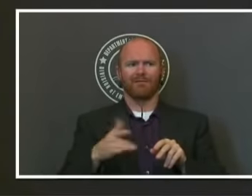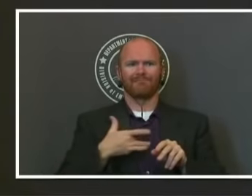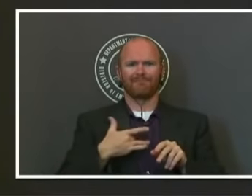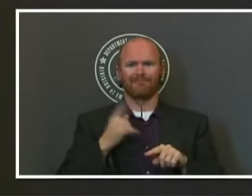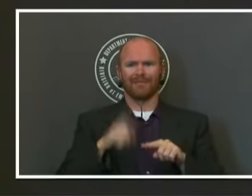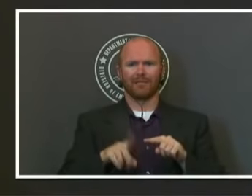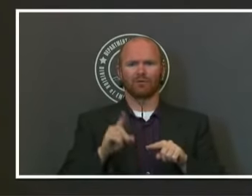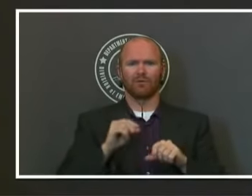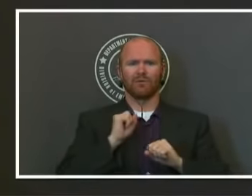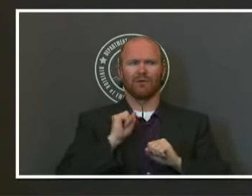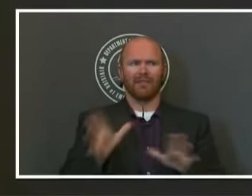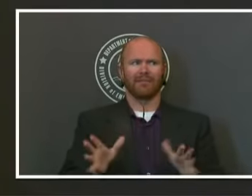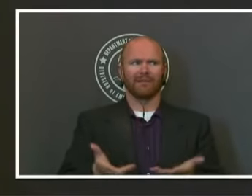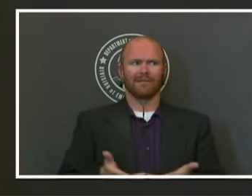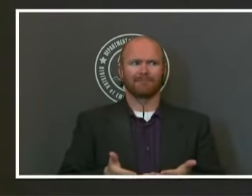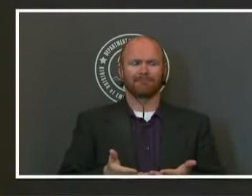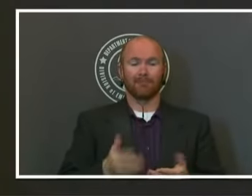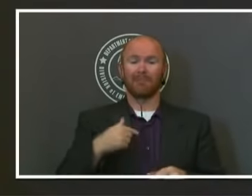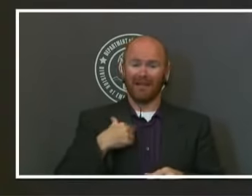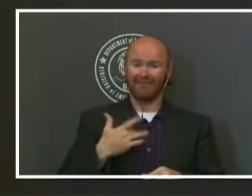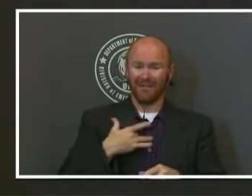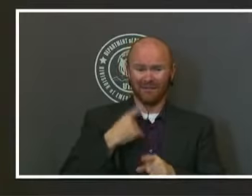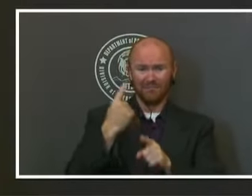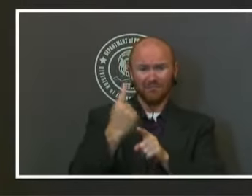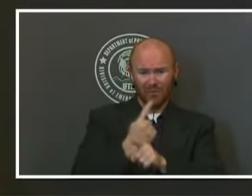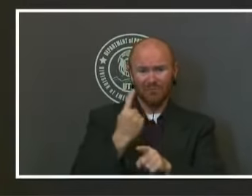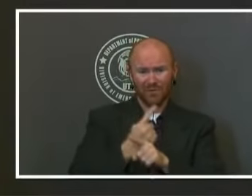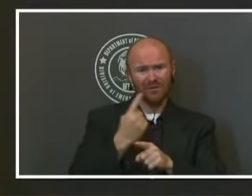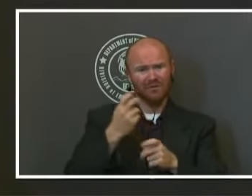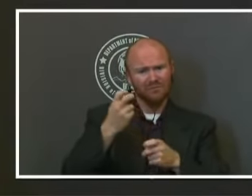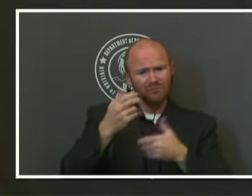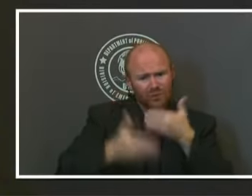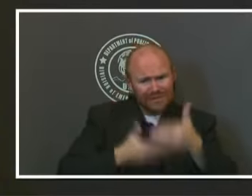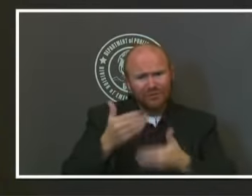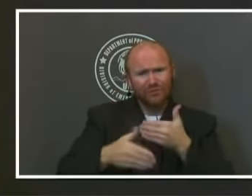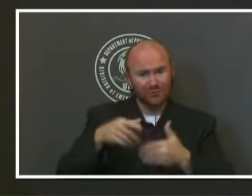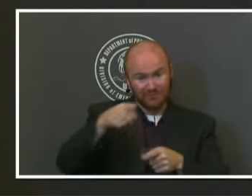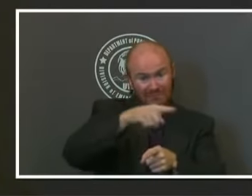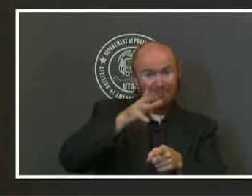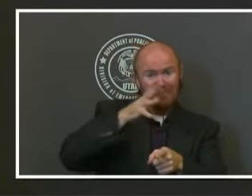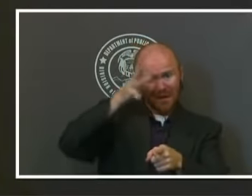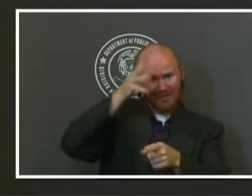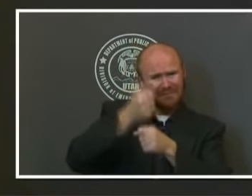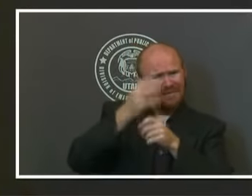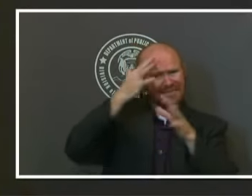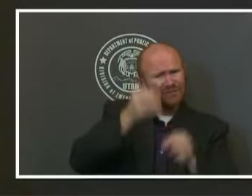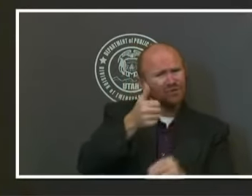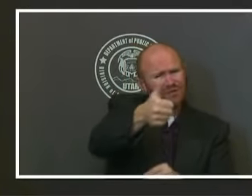I think with proper protocol and parents should have to make this decision themselves for